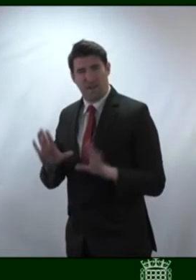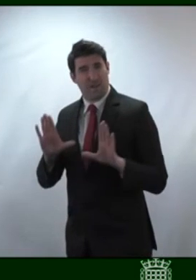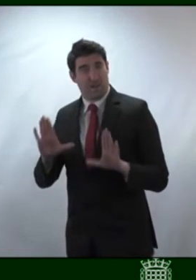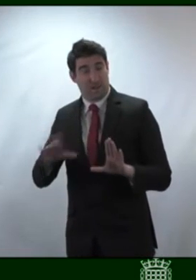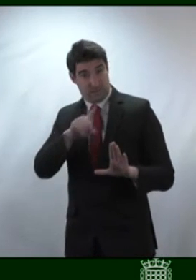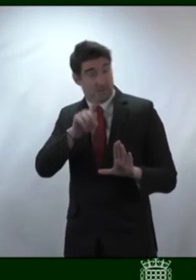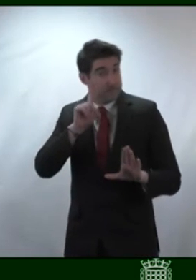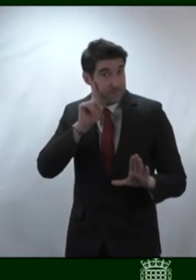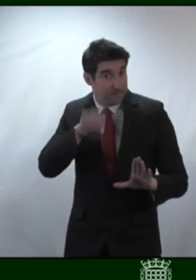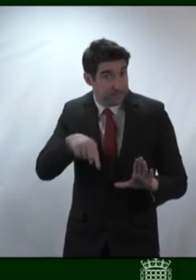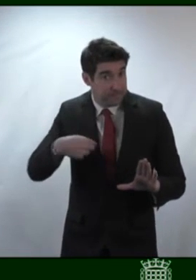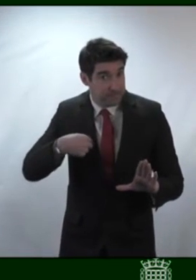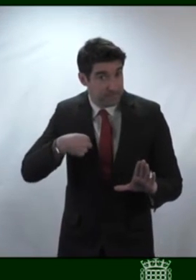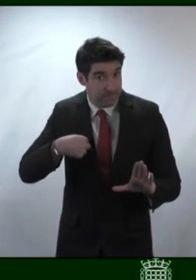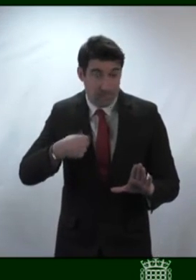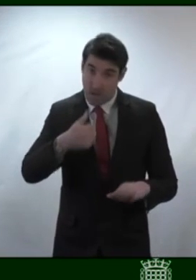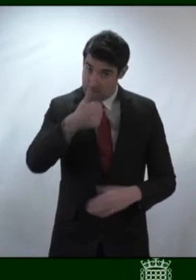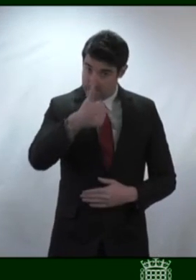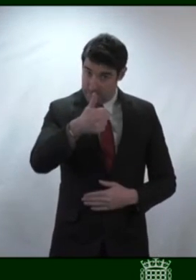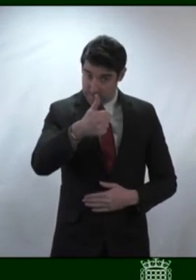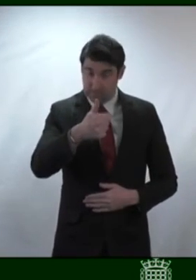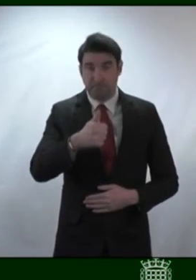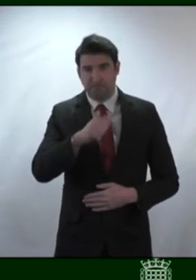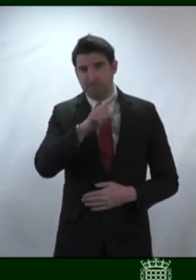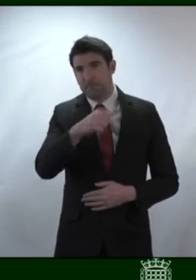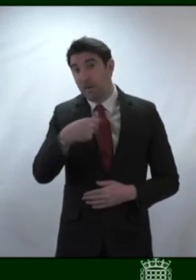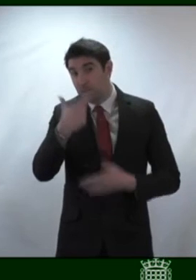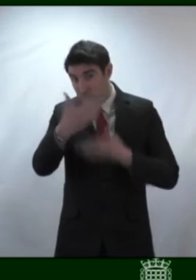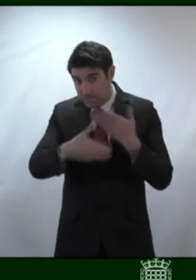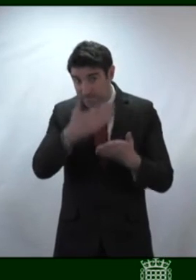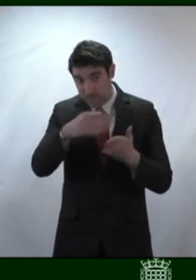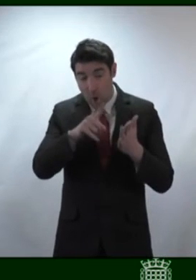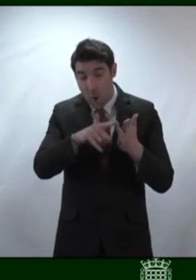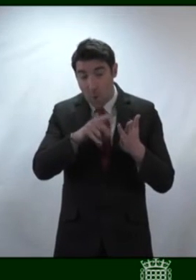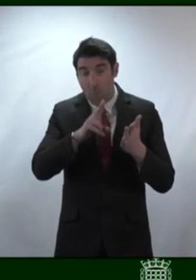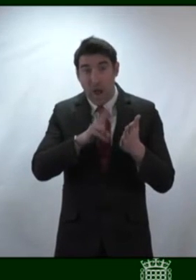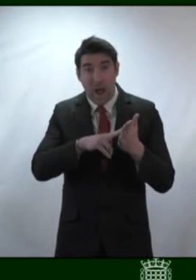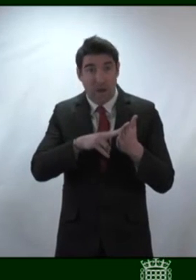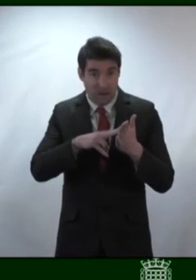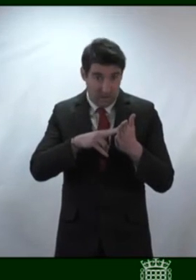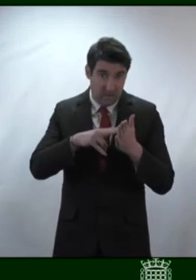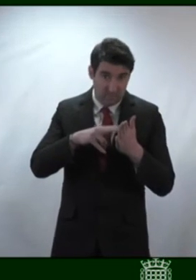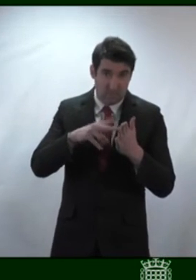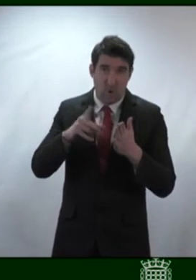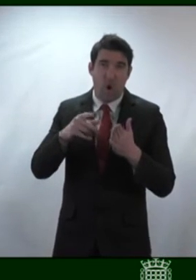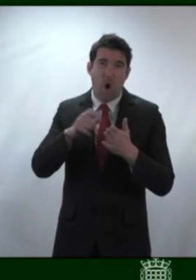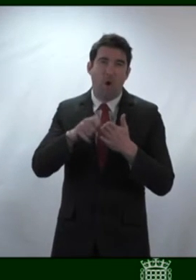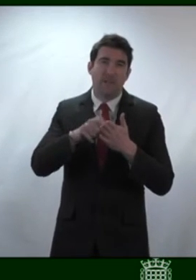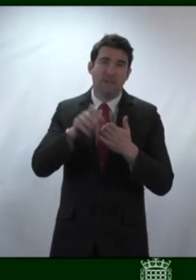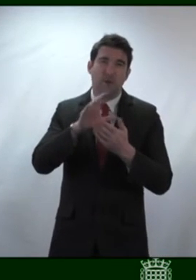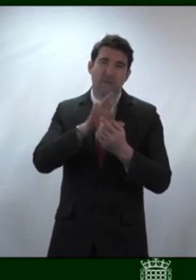let me quote his own spending watchdog, the Office for Budget Responsibility. It said that the UK